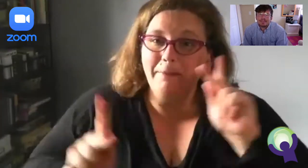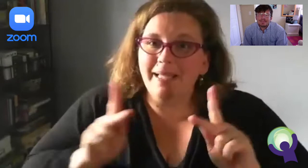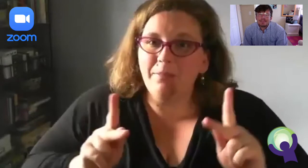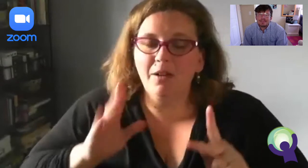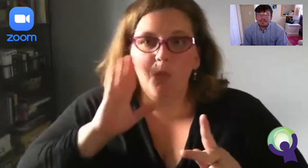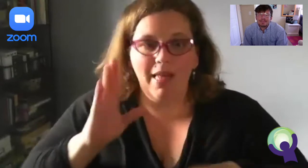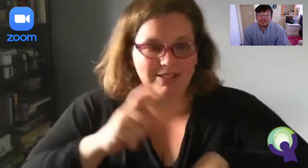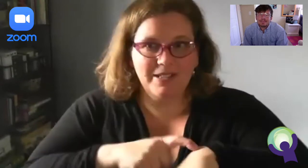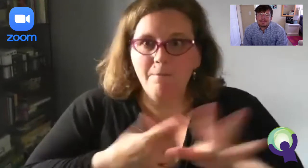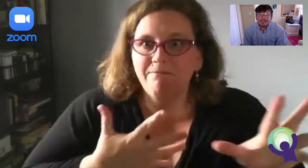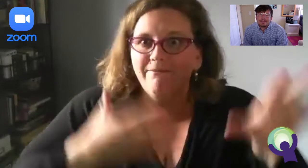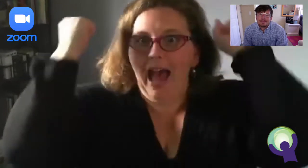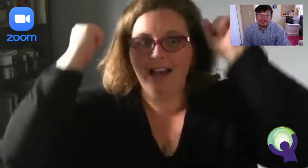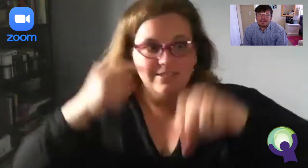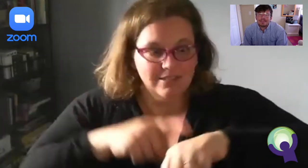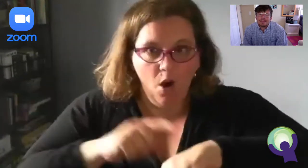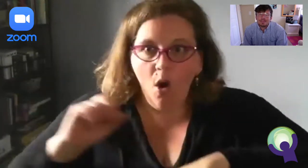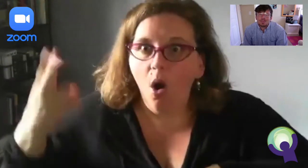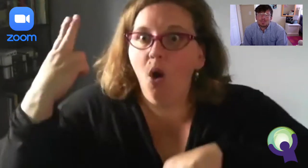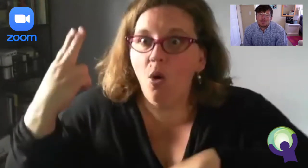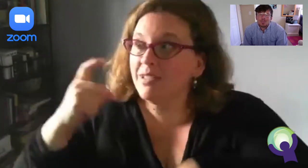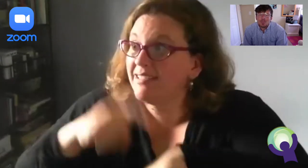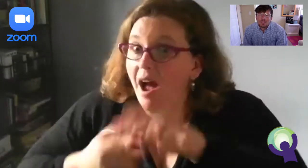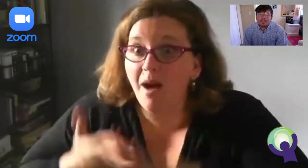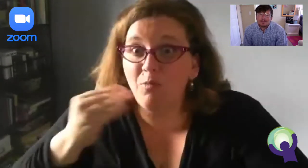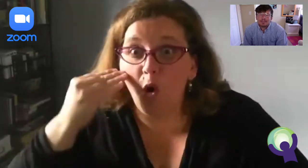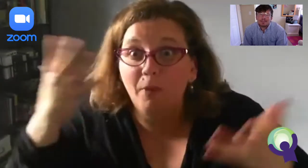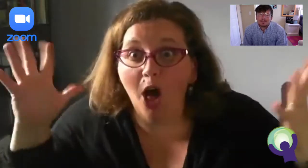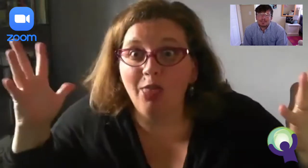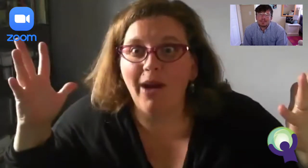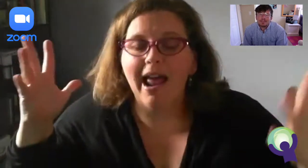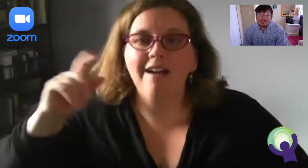job and you enjoy the people that you're working with, time goes fast and you're like oh my gosh it's almost time to go